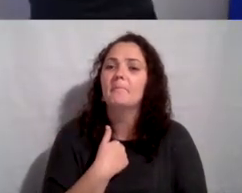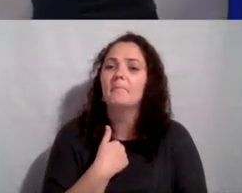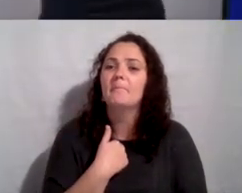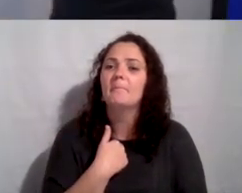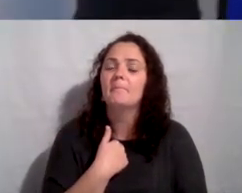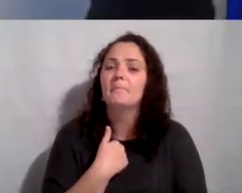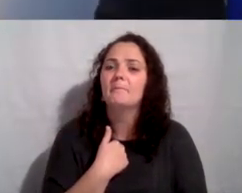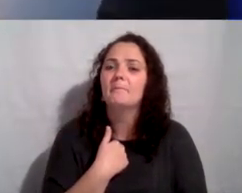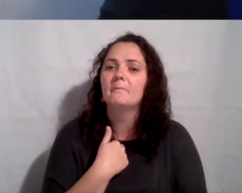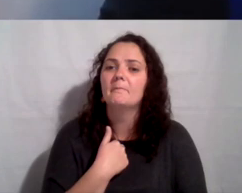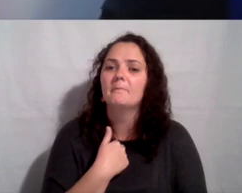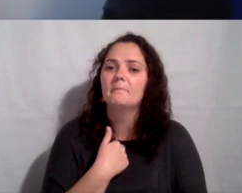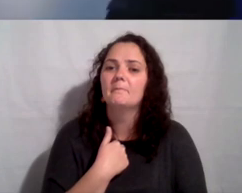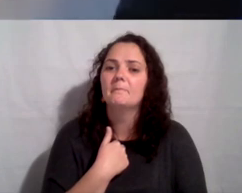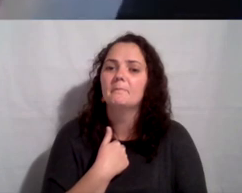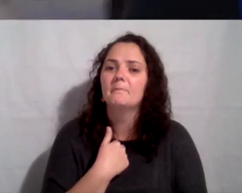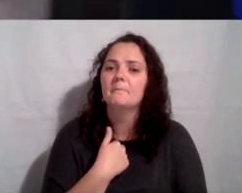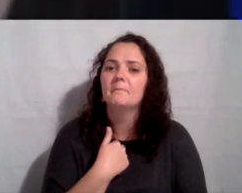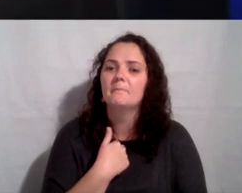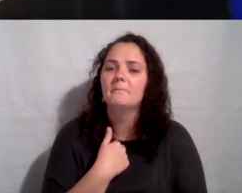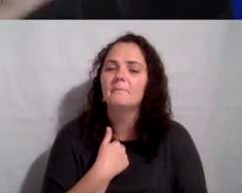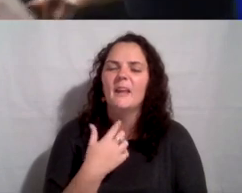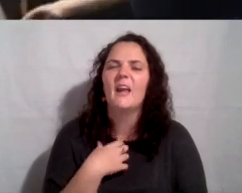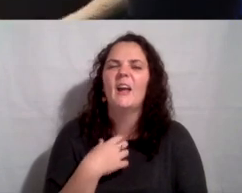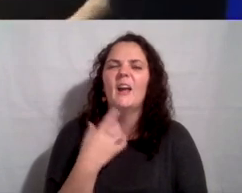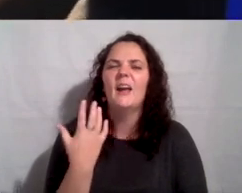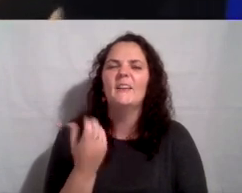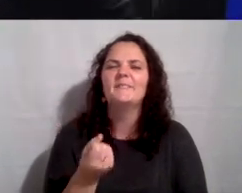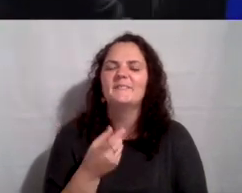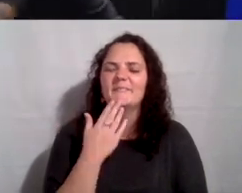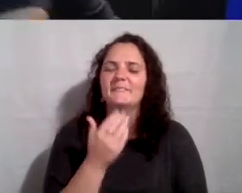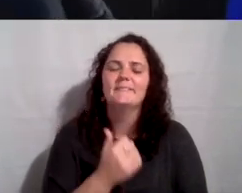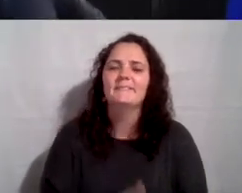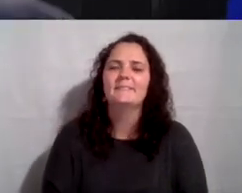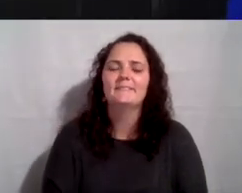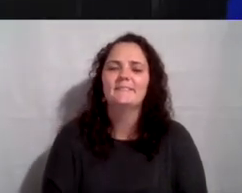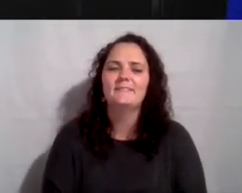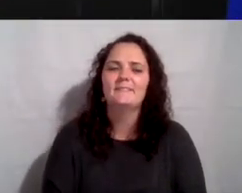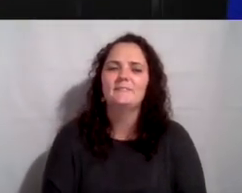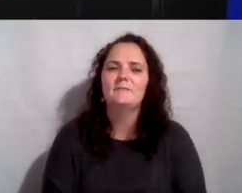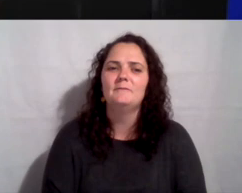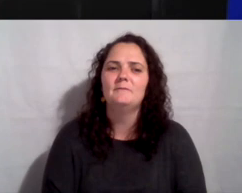Oh that one's got one on the back already, alright here we go